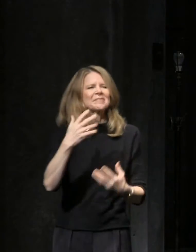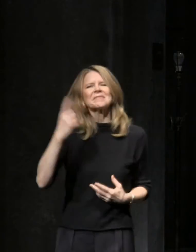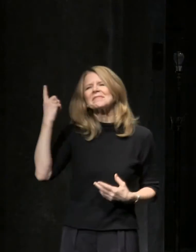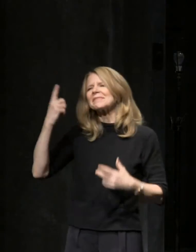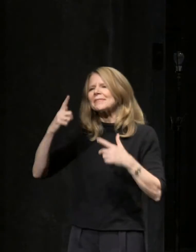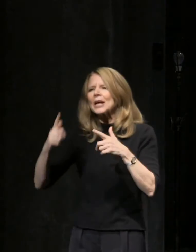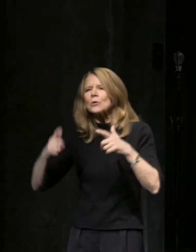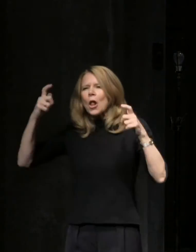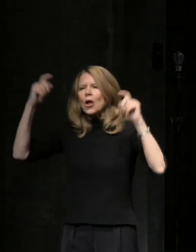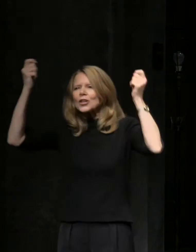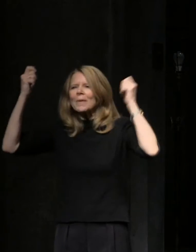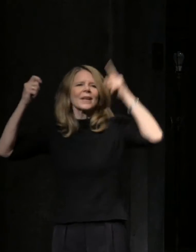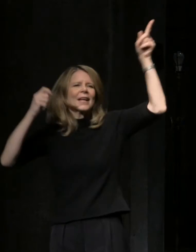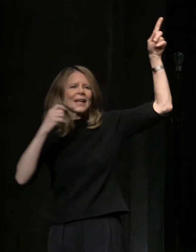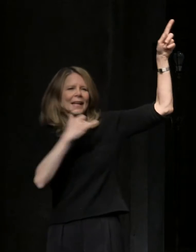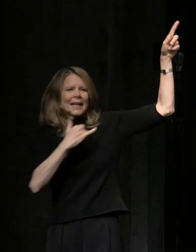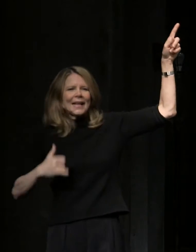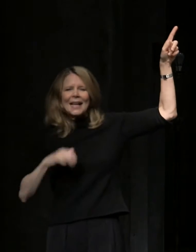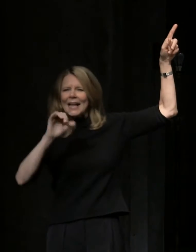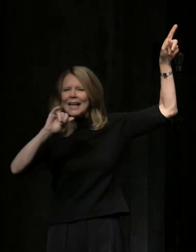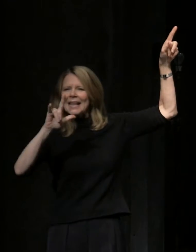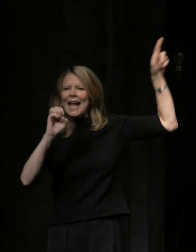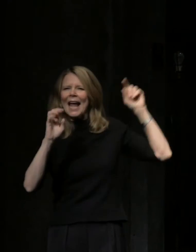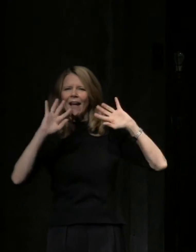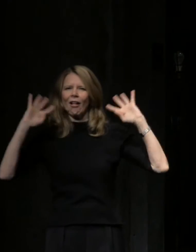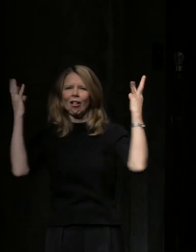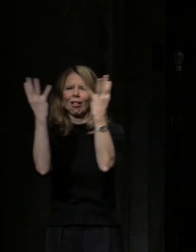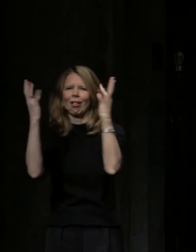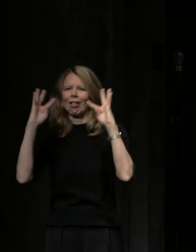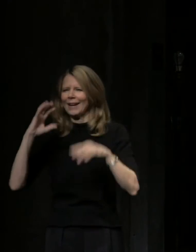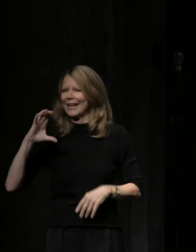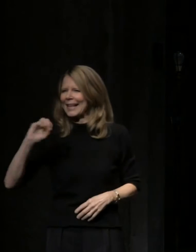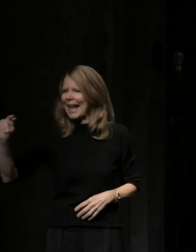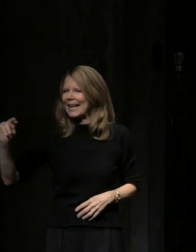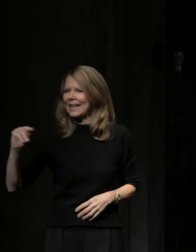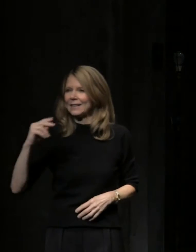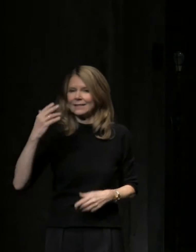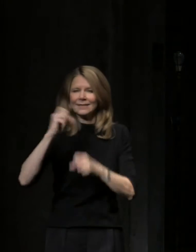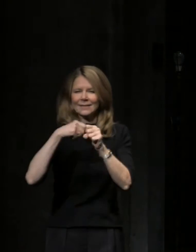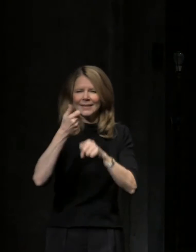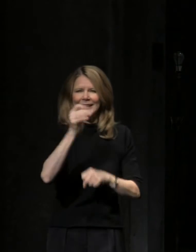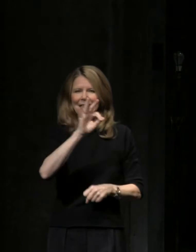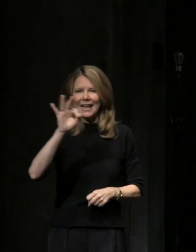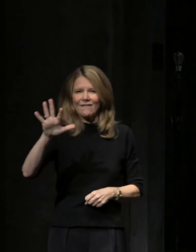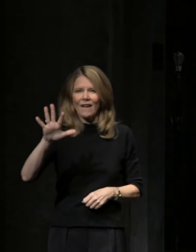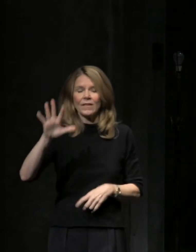far from here at Yale Bowl in Connecticut. In 1995 the President of the United States,